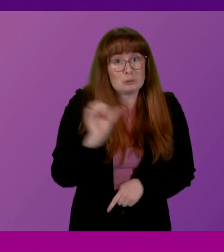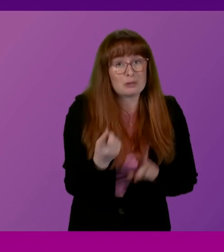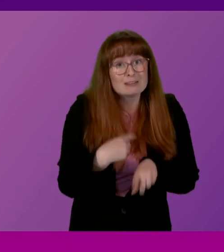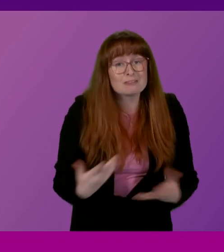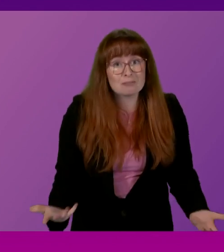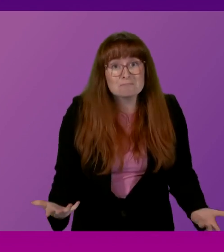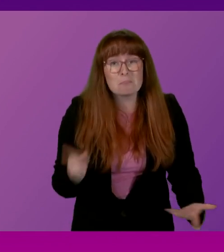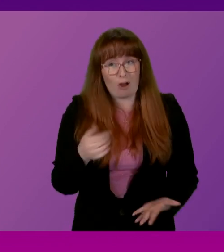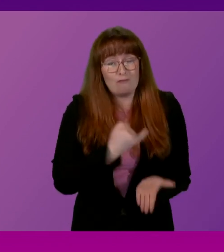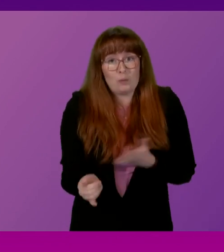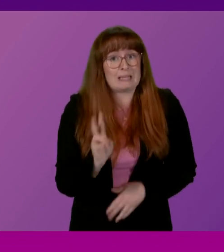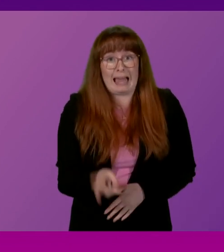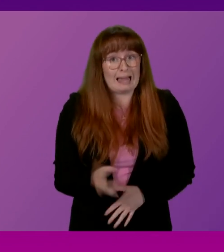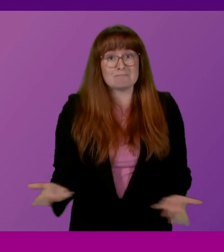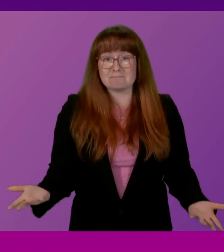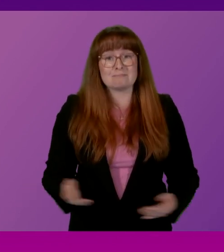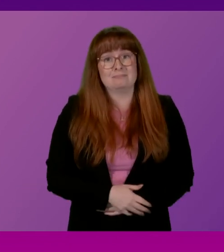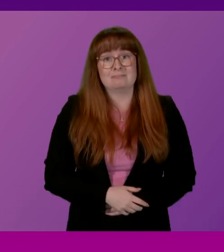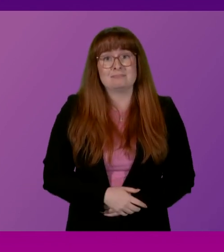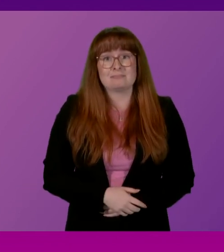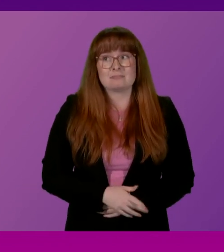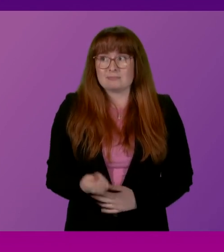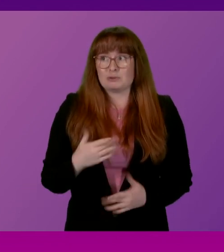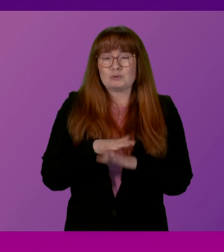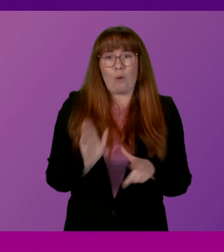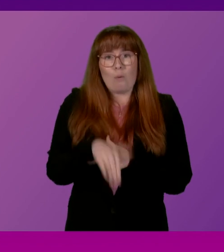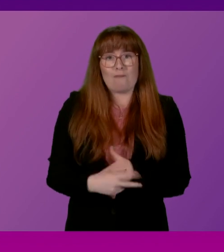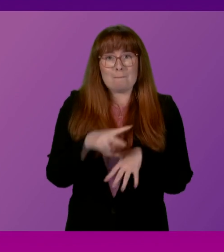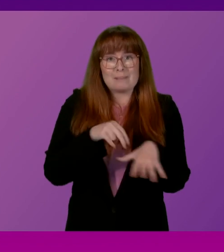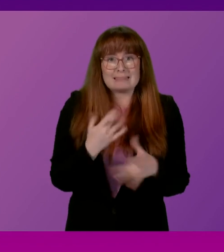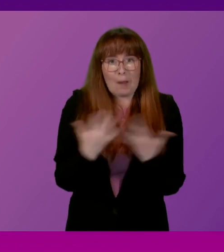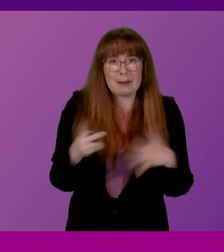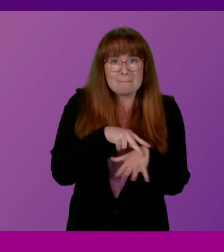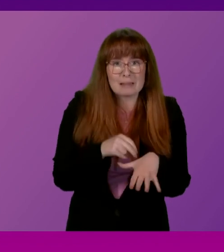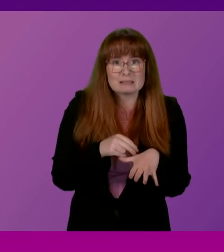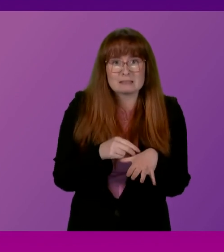but refuses to. It is not just police officer numbers that have been slashed.